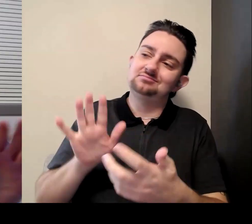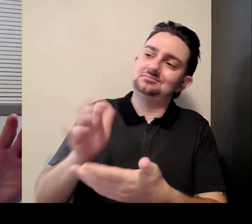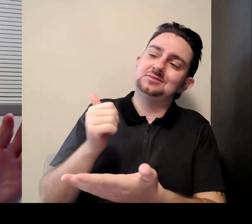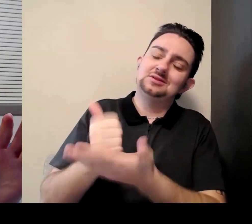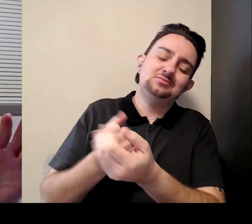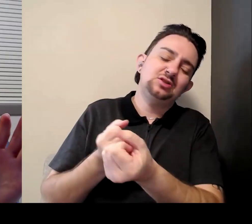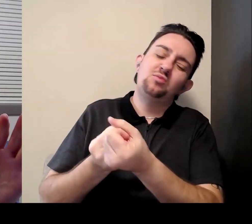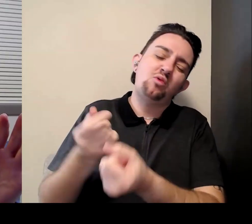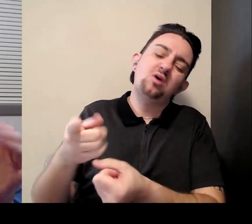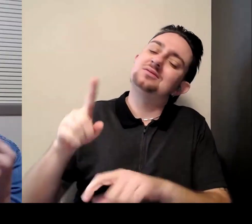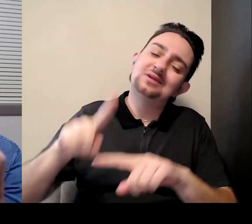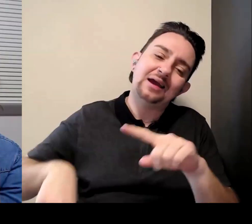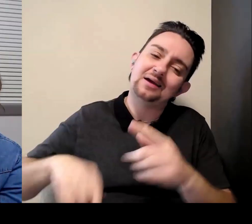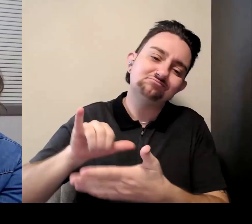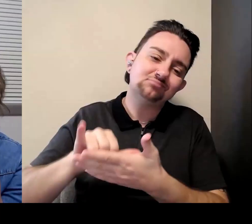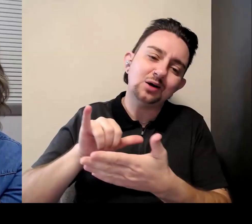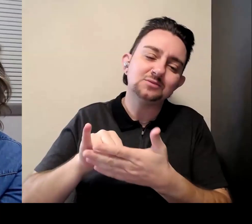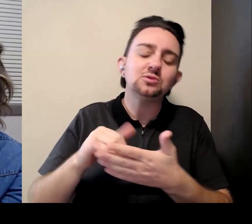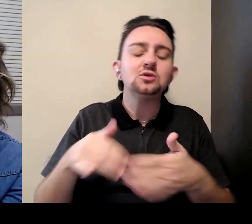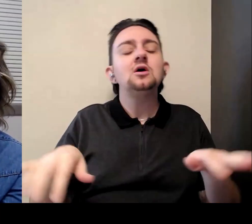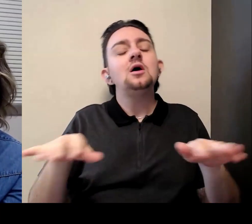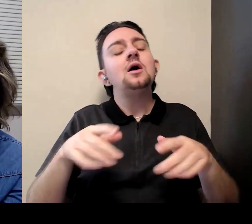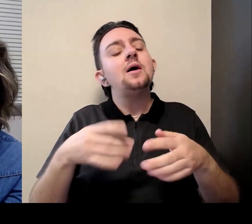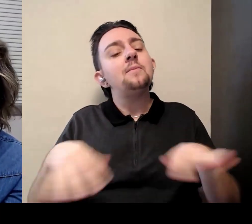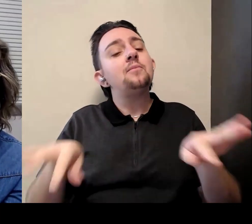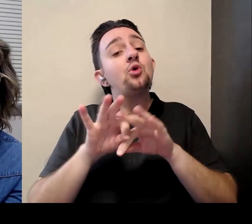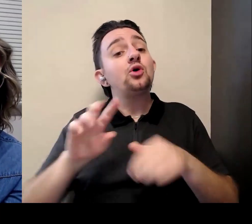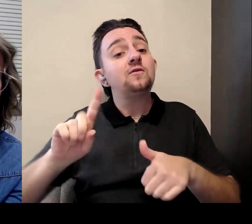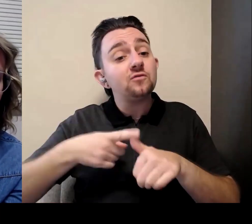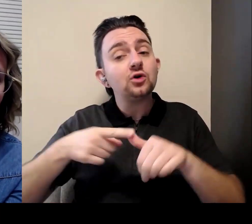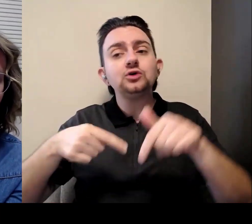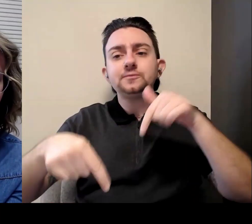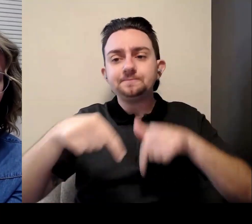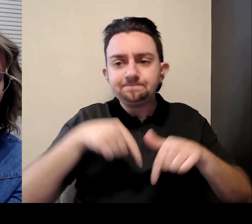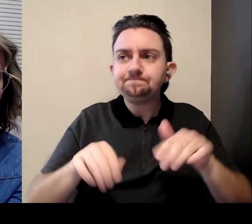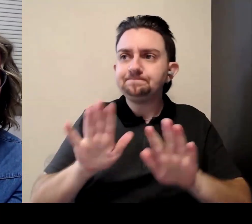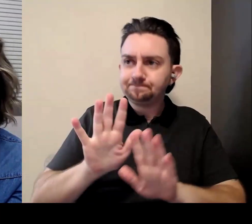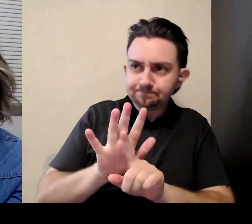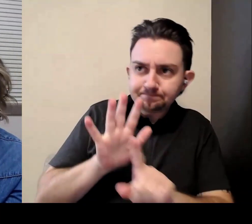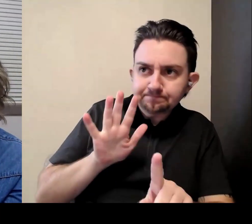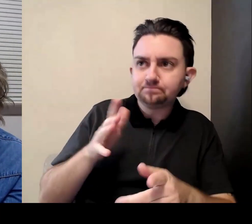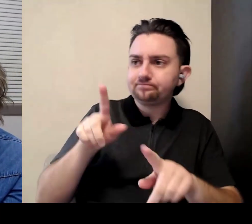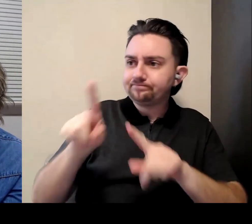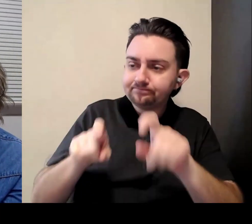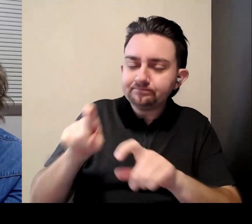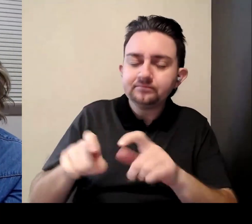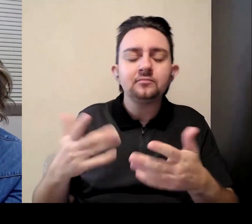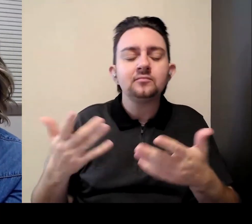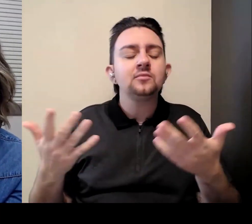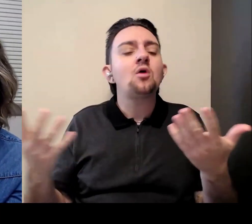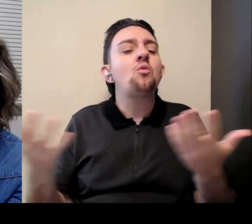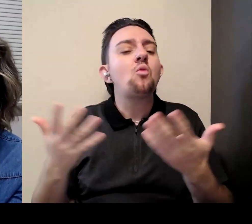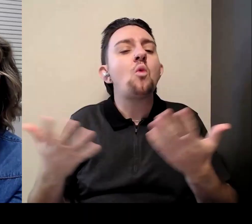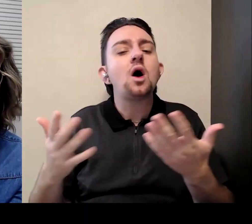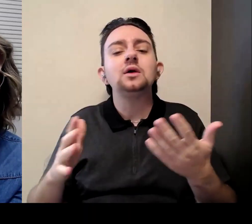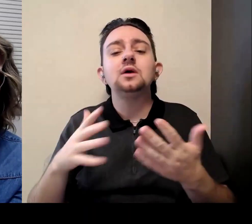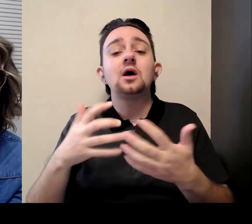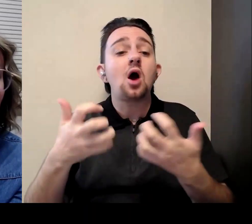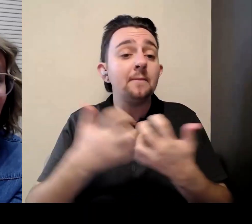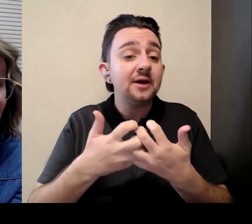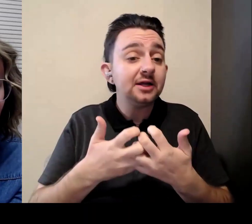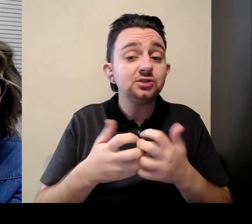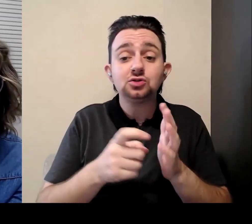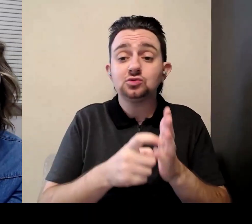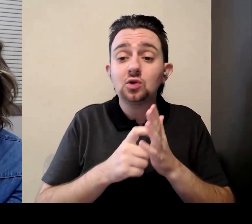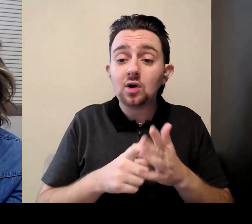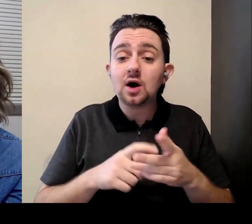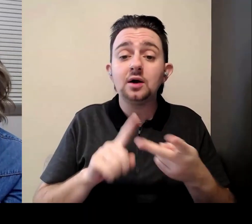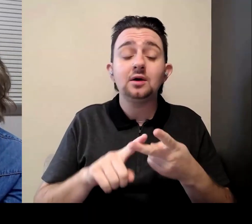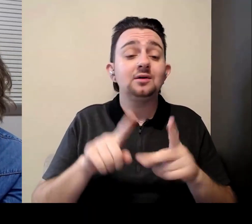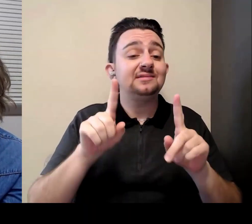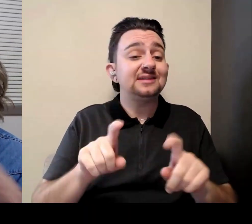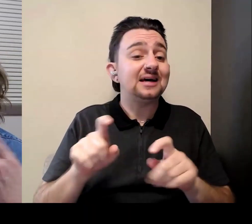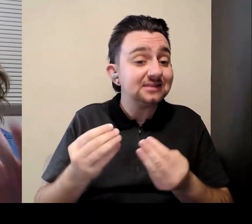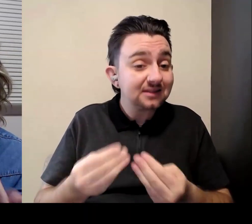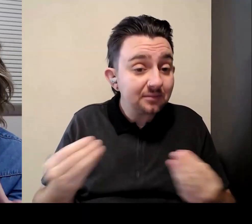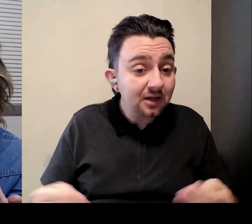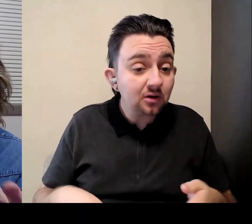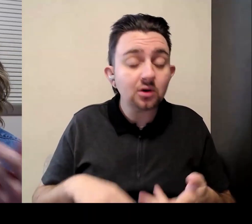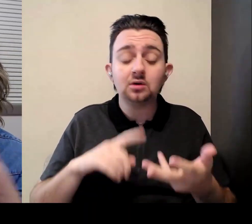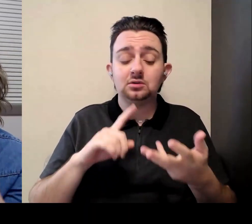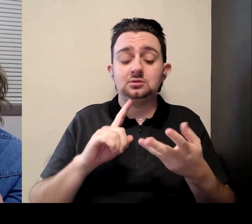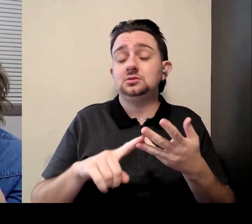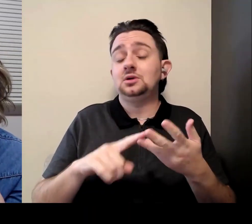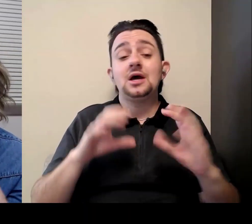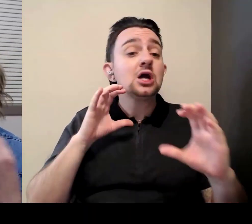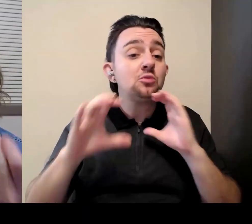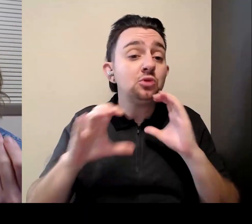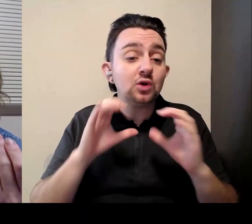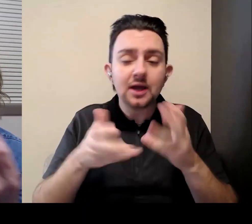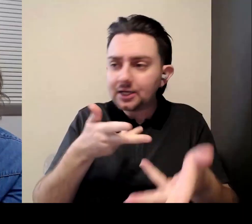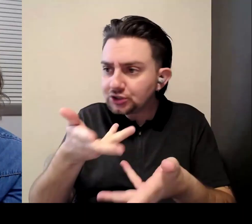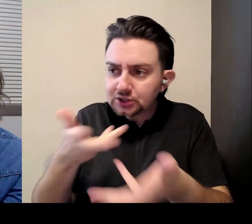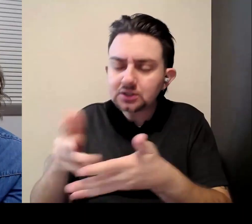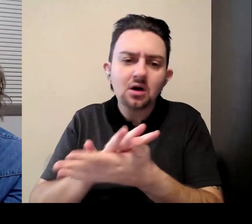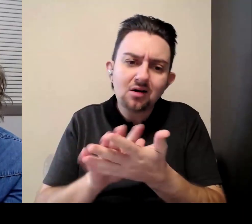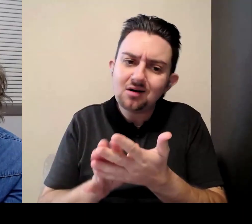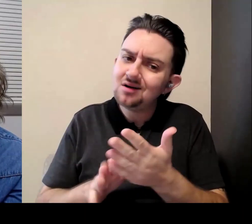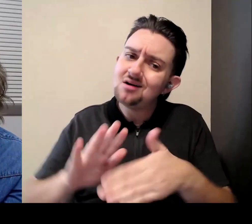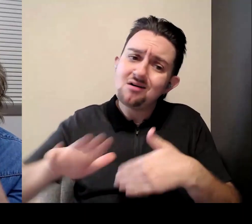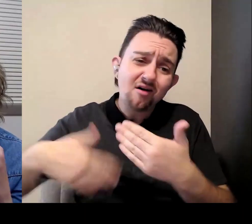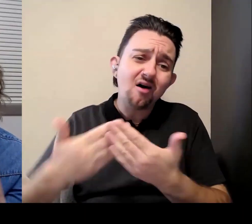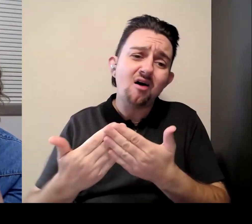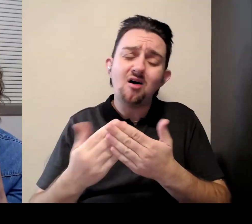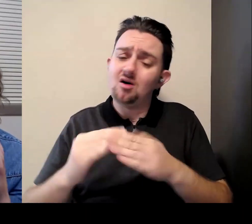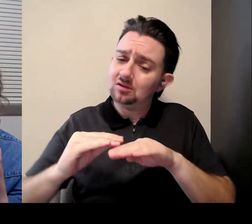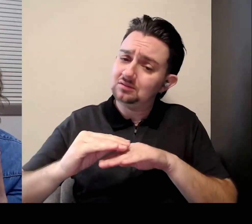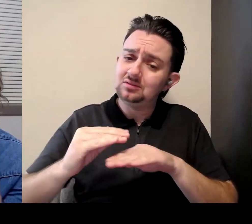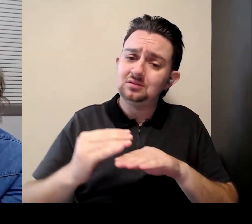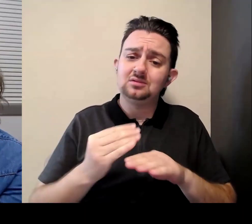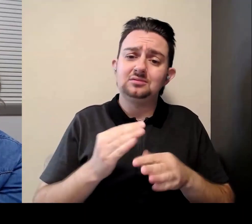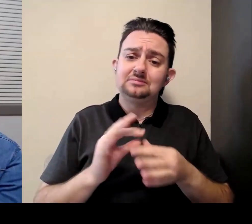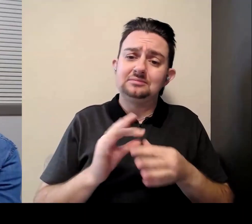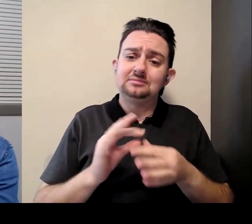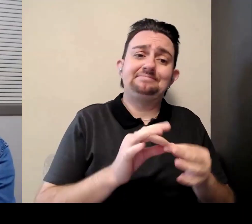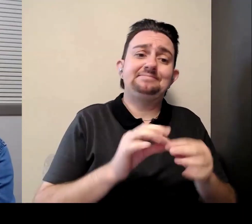all of your assessment conditions, the testing environment, the accommodations within that environment, the materials you're using, the communication modalities you're using, they're all dependent on what you've just asked at the second part of that question.